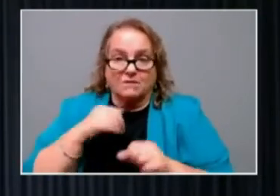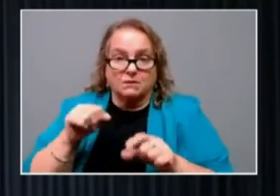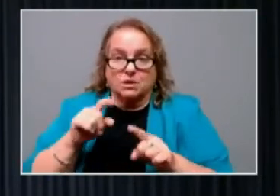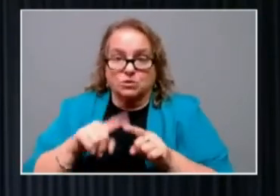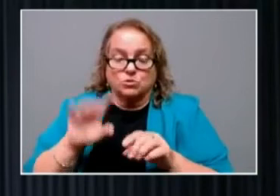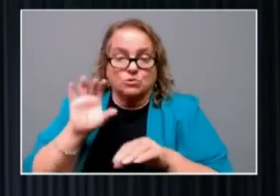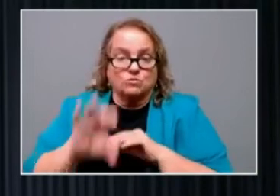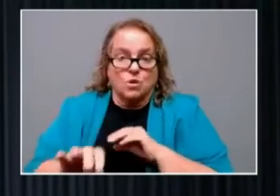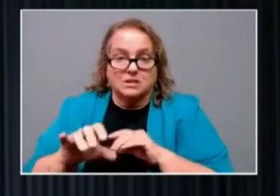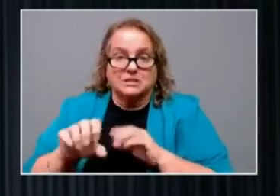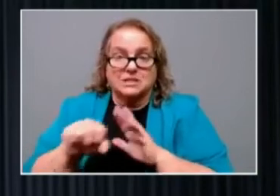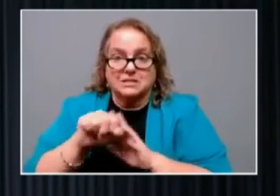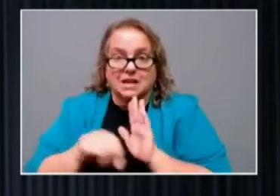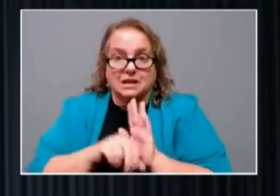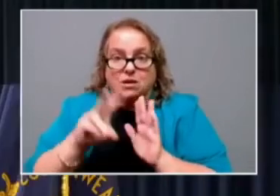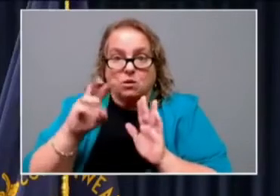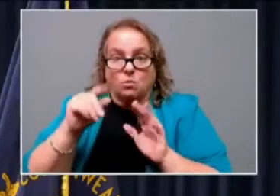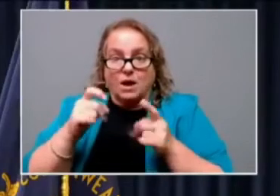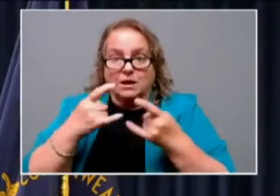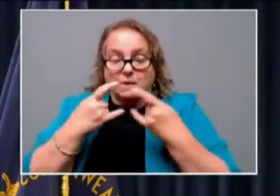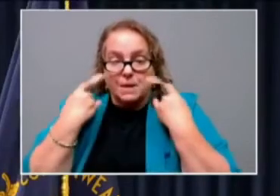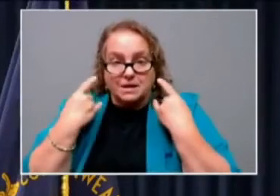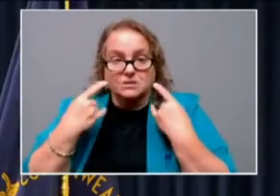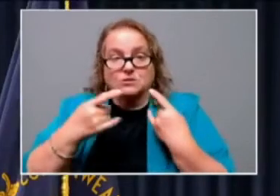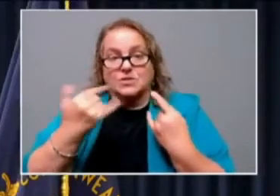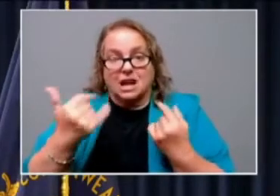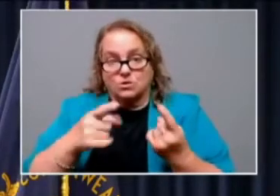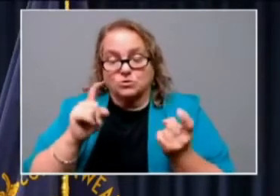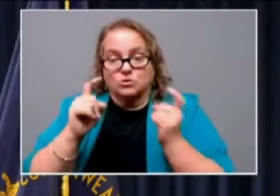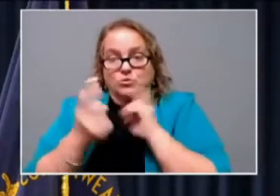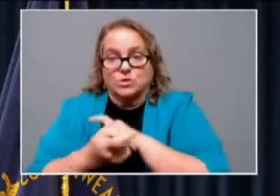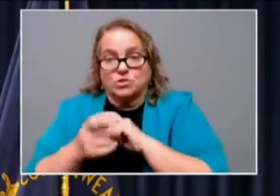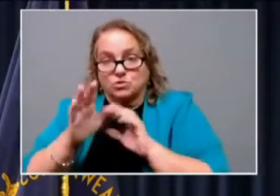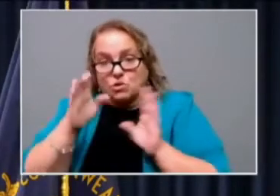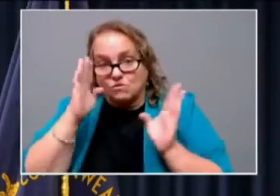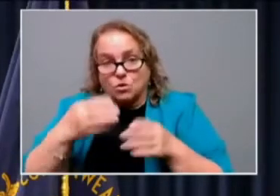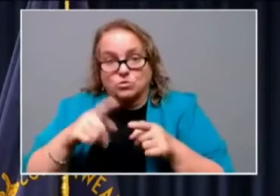switching your focus to trying to expand hospital capacity. Um You've